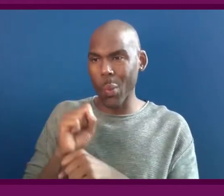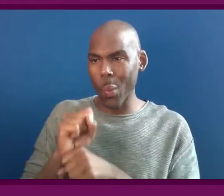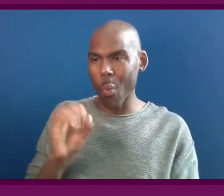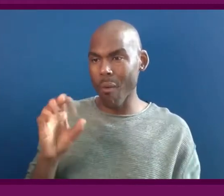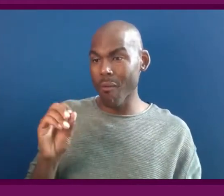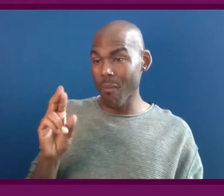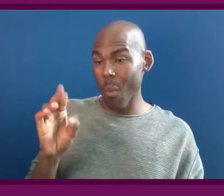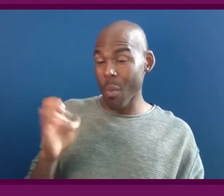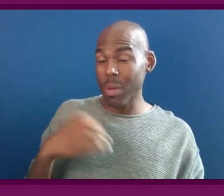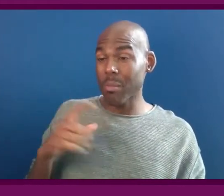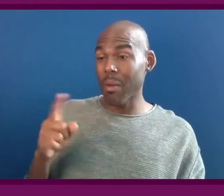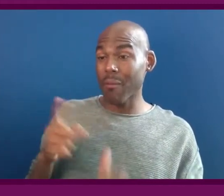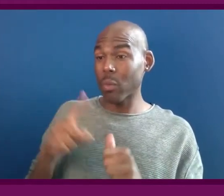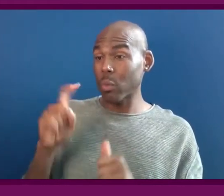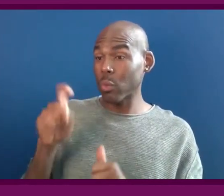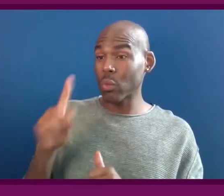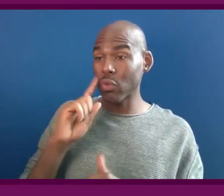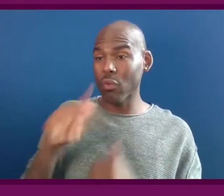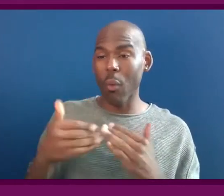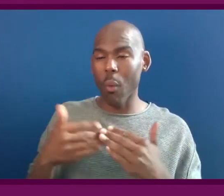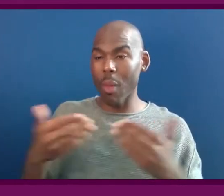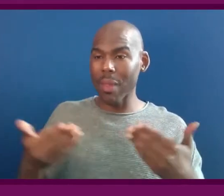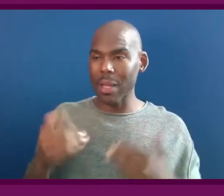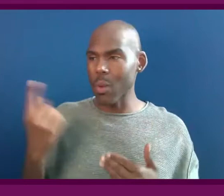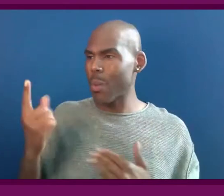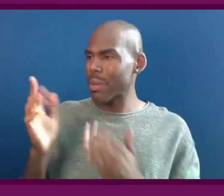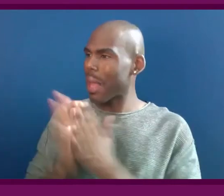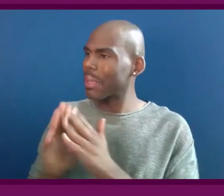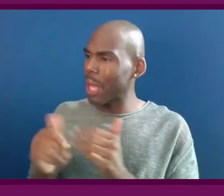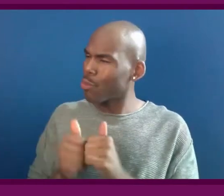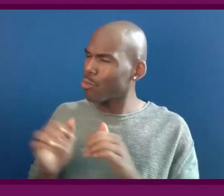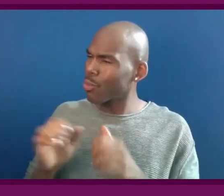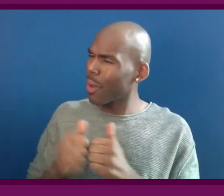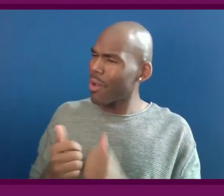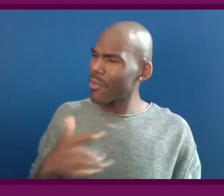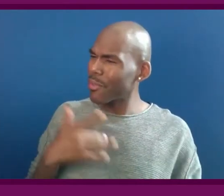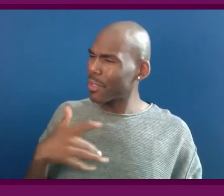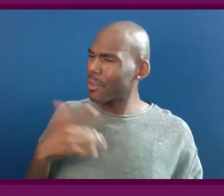So my first question for all of our guests is always, how are you doing and how are you feeling today?